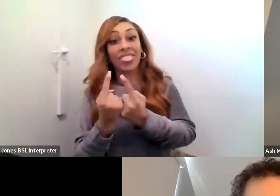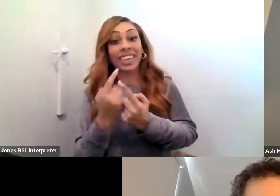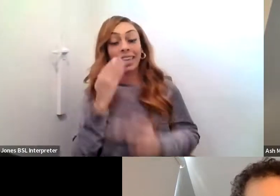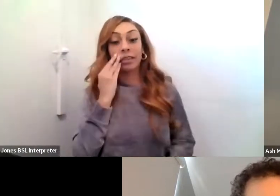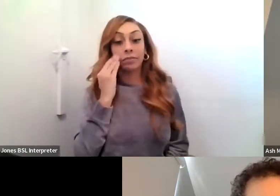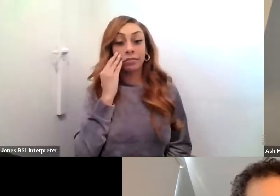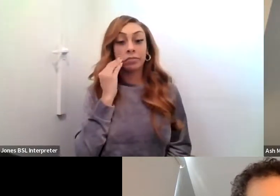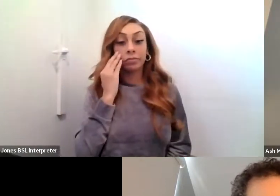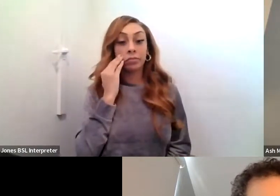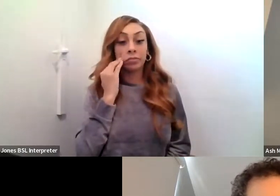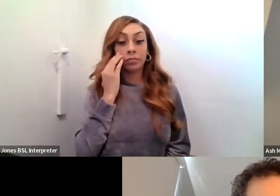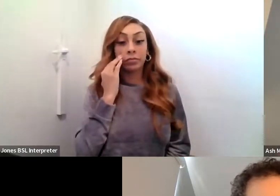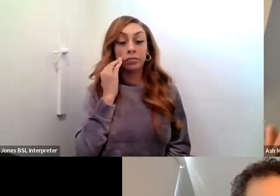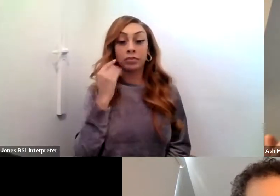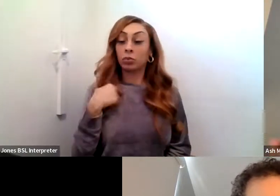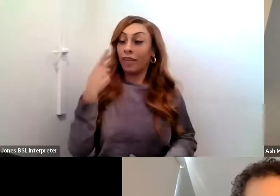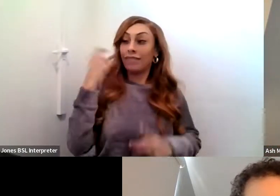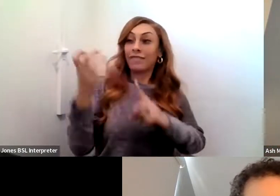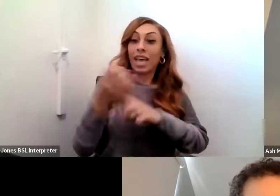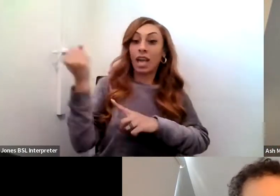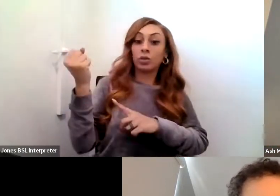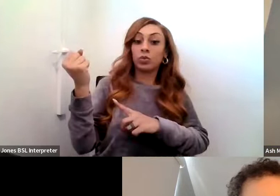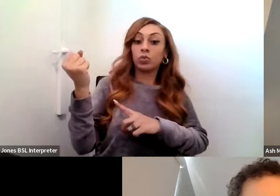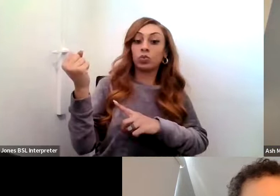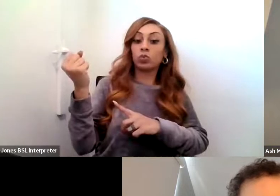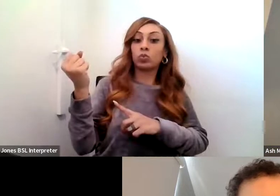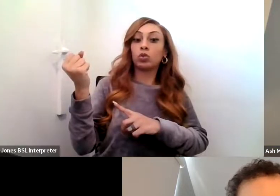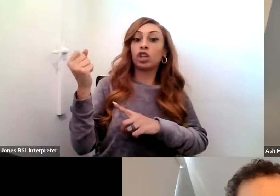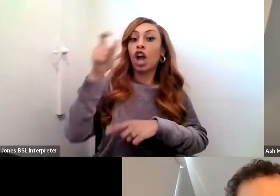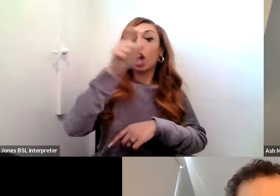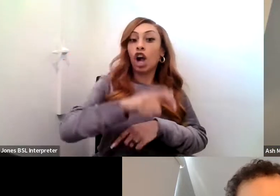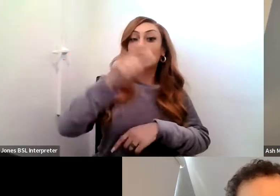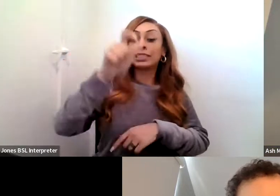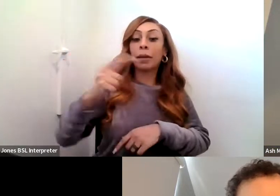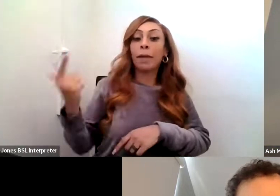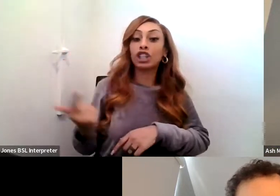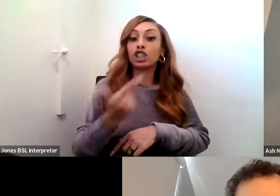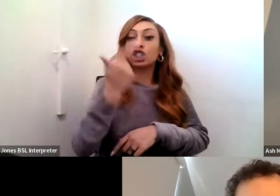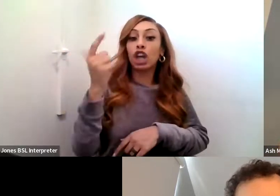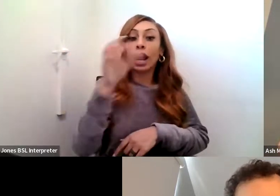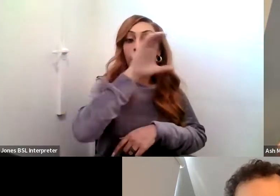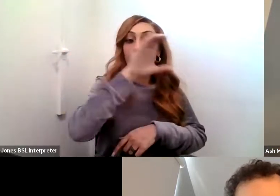And at Substrakt, we find that a process called customer journey mapping can be incredibly useful to help understand